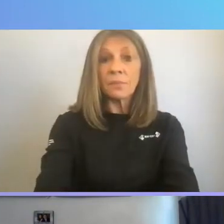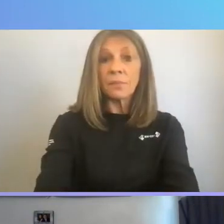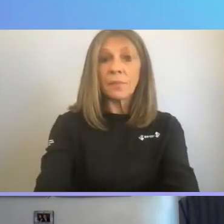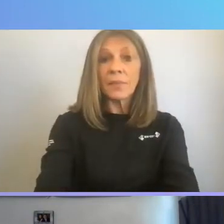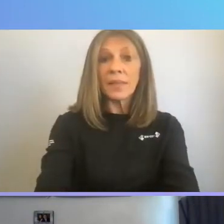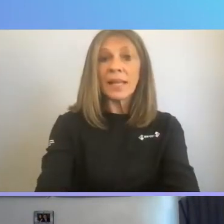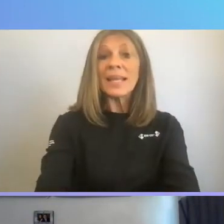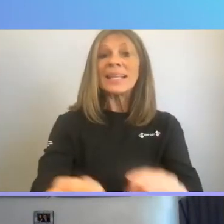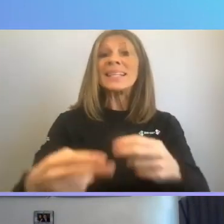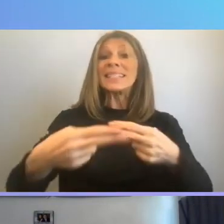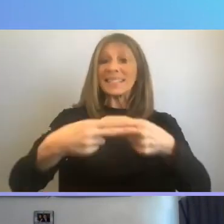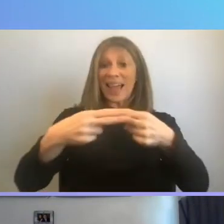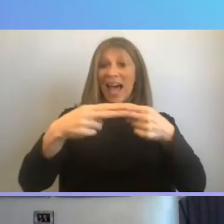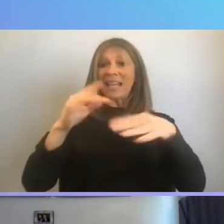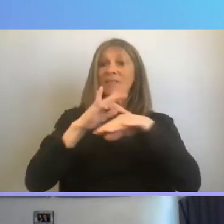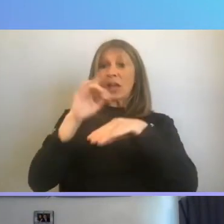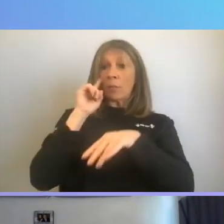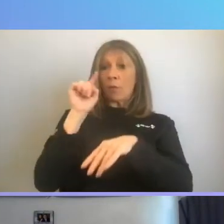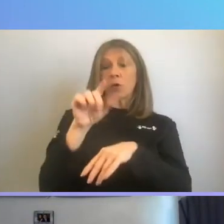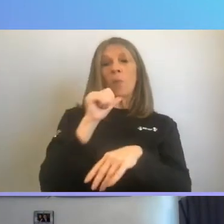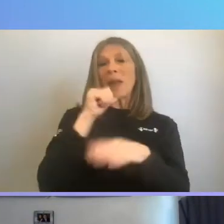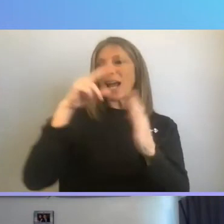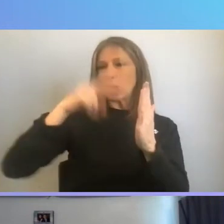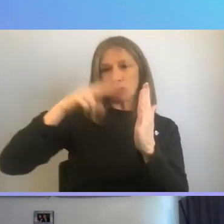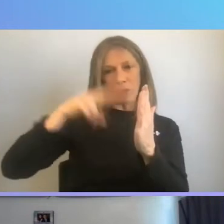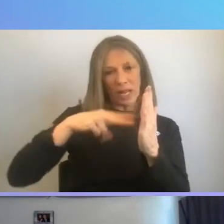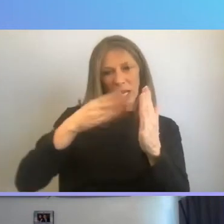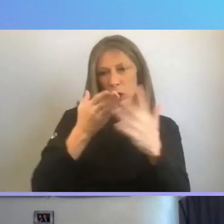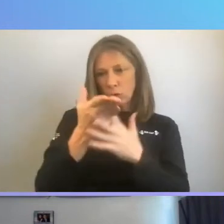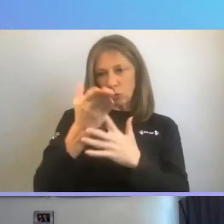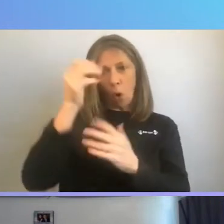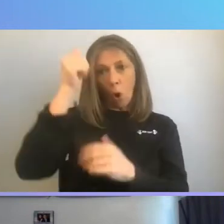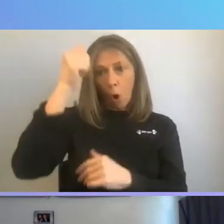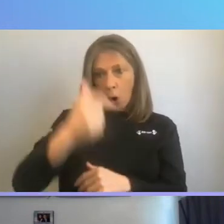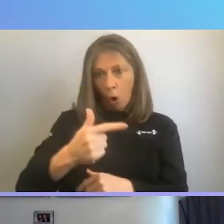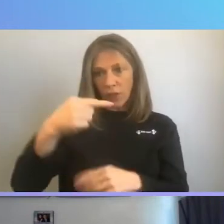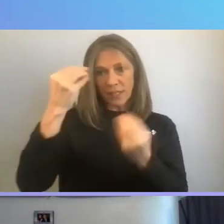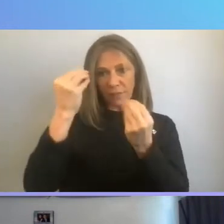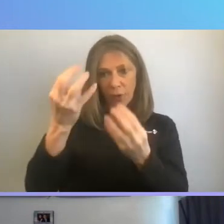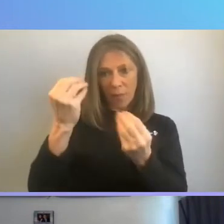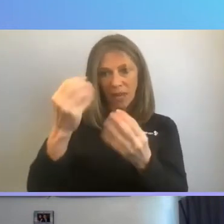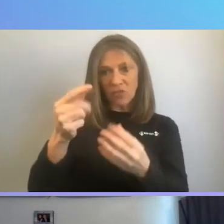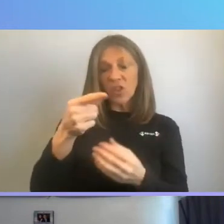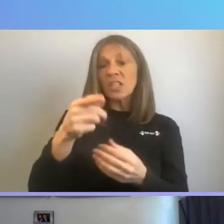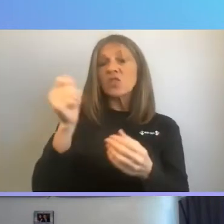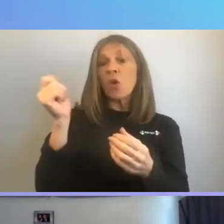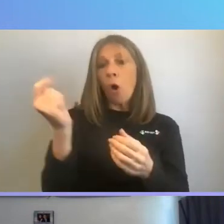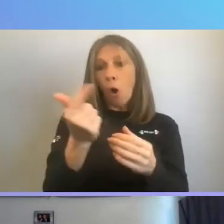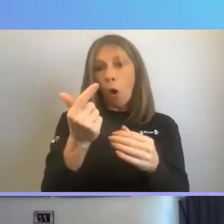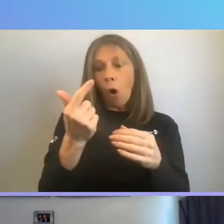you after the session. As well, so I'm not going to read through all all of this information. This is all reference material